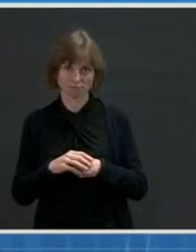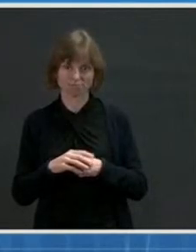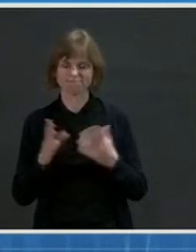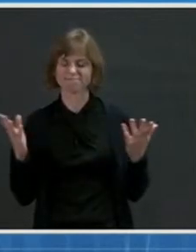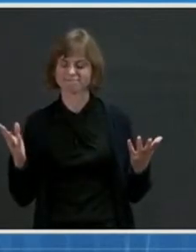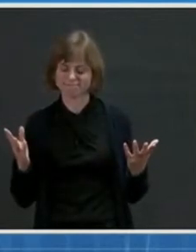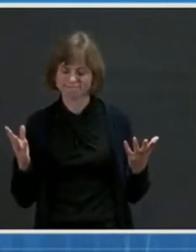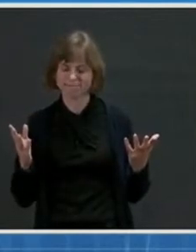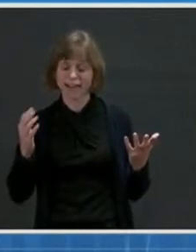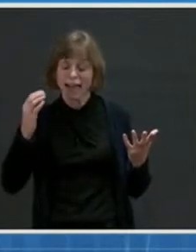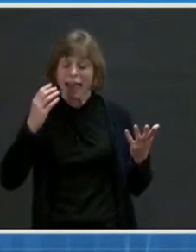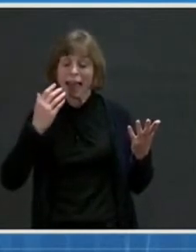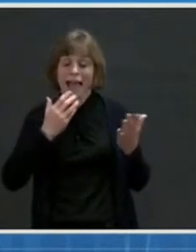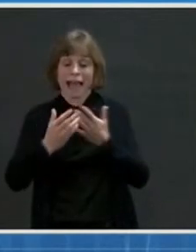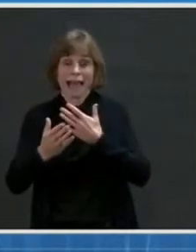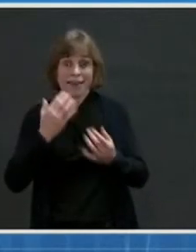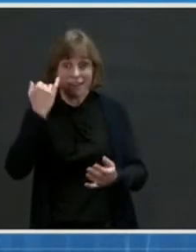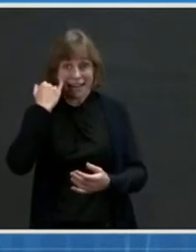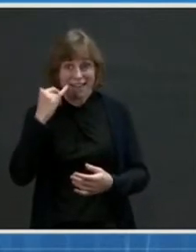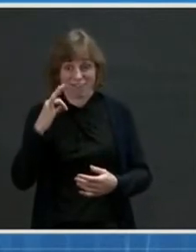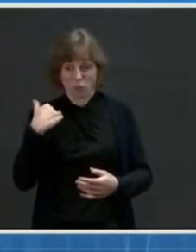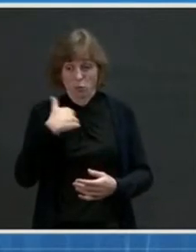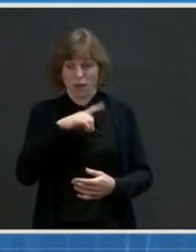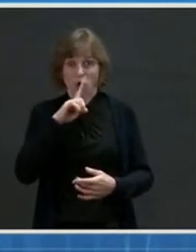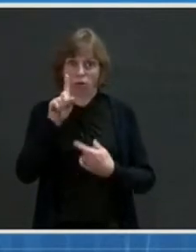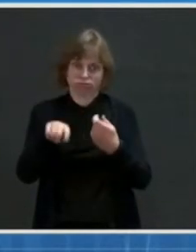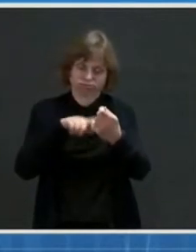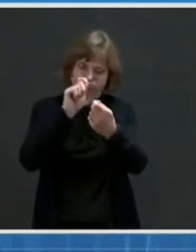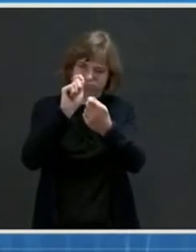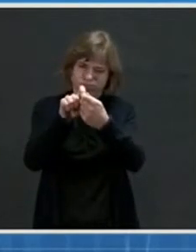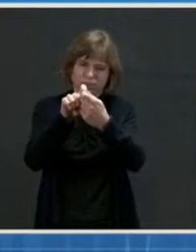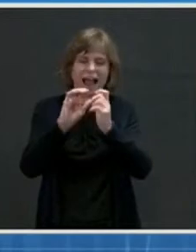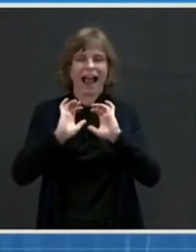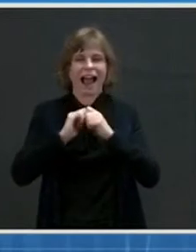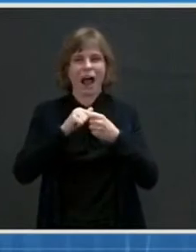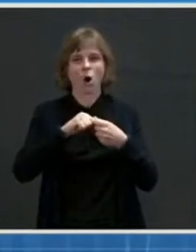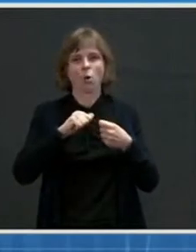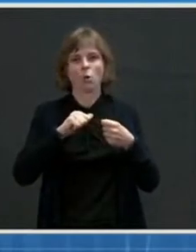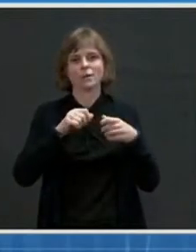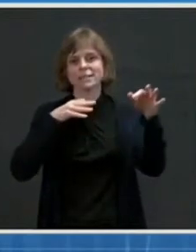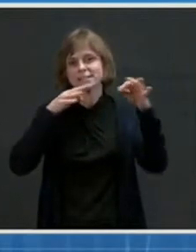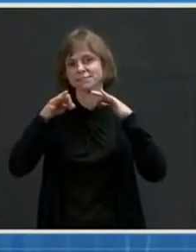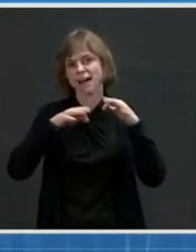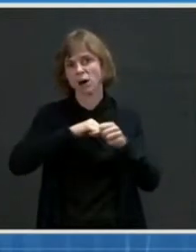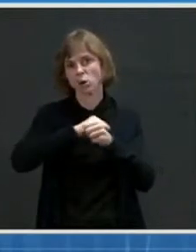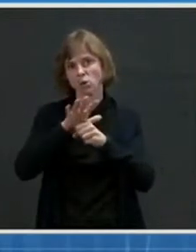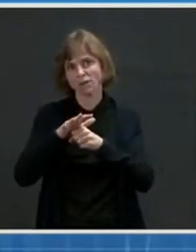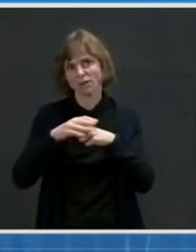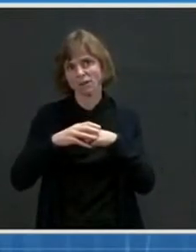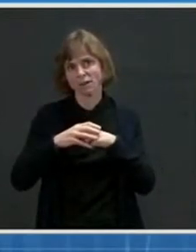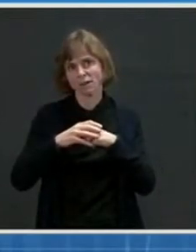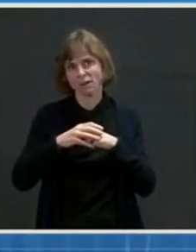THANKS. DR. WALENSKY. YEAH, I THINK WE CAN -- EVEN IF WE WERE PERFECTLY PRECISEIN